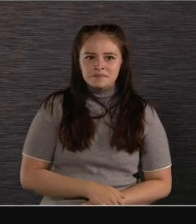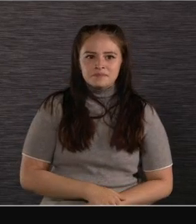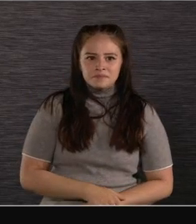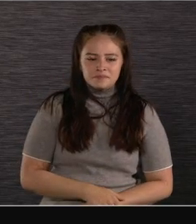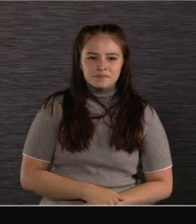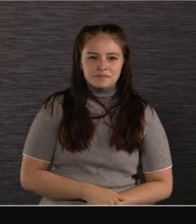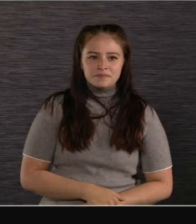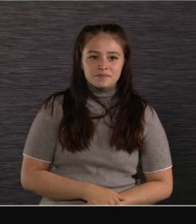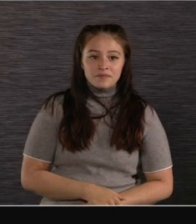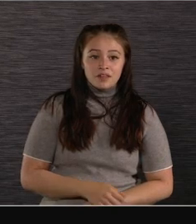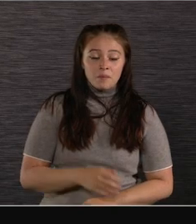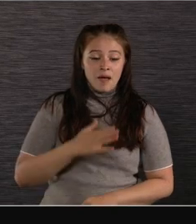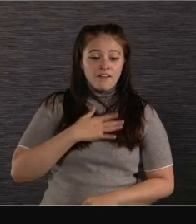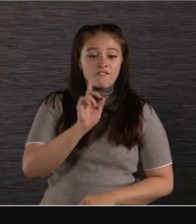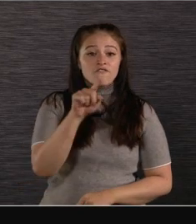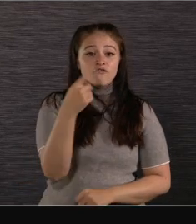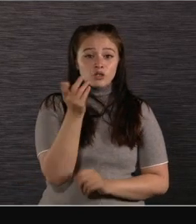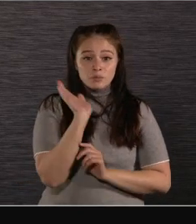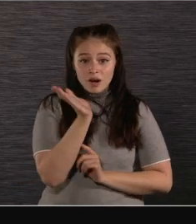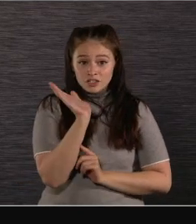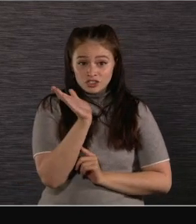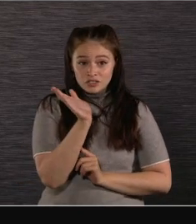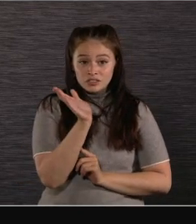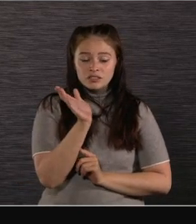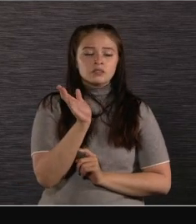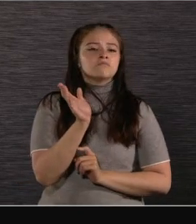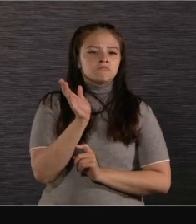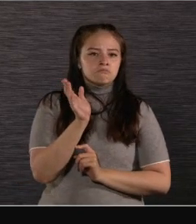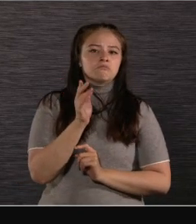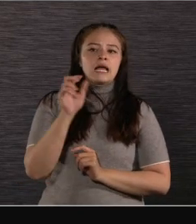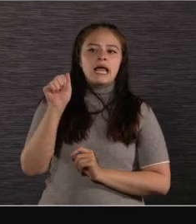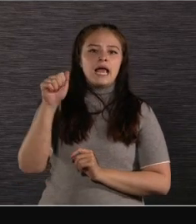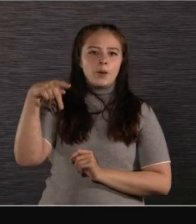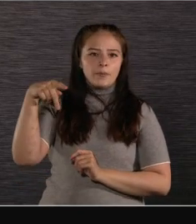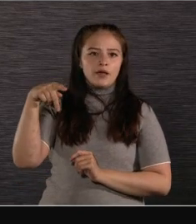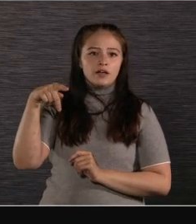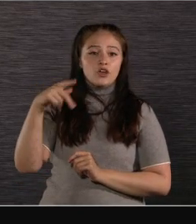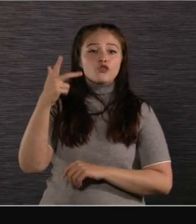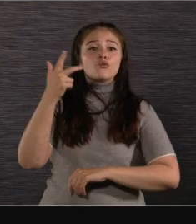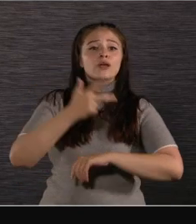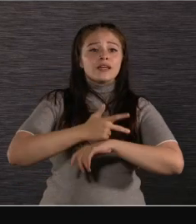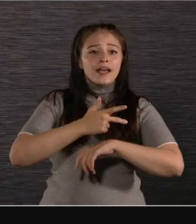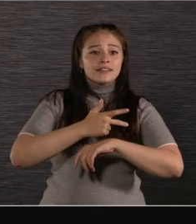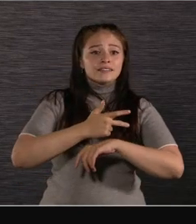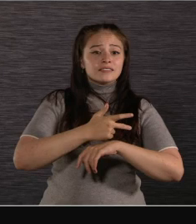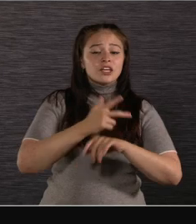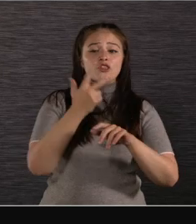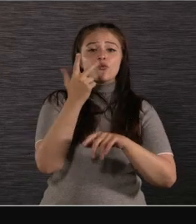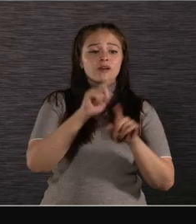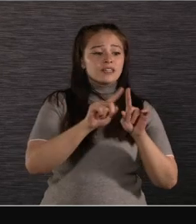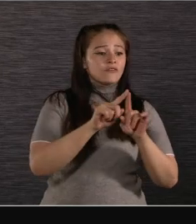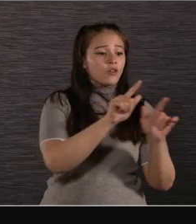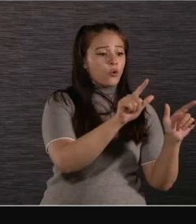For my first production, we took Airpeak out for three days in three different locations, all back to back.